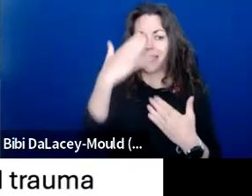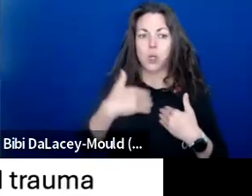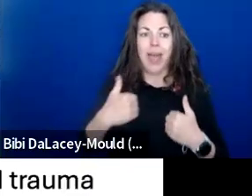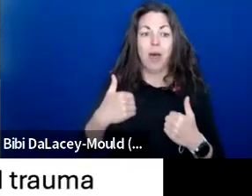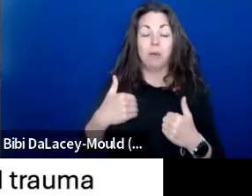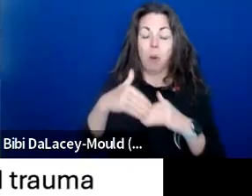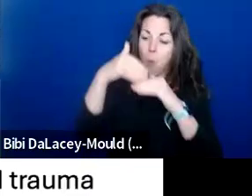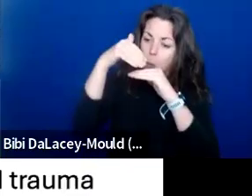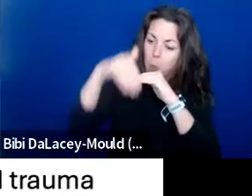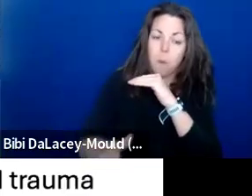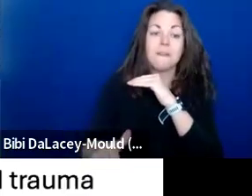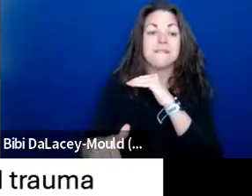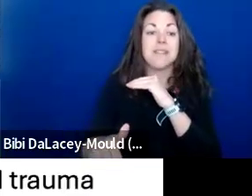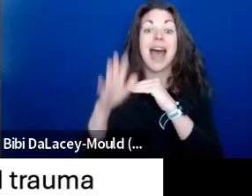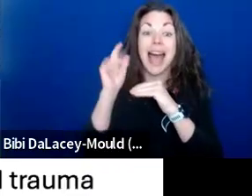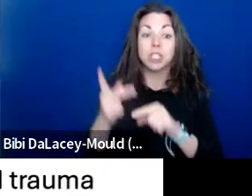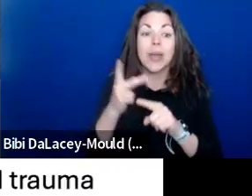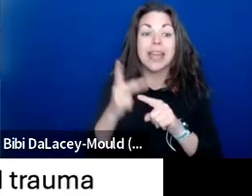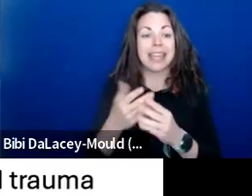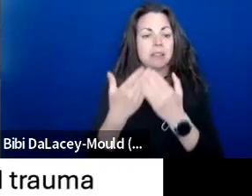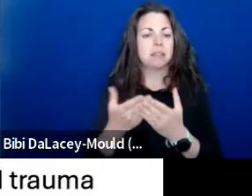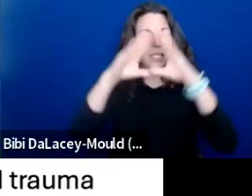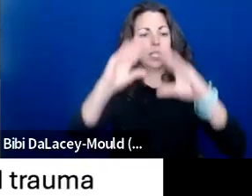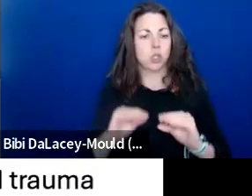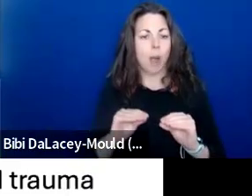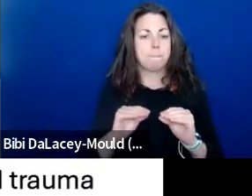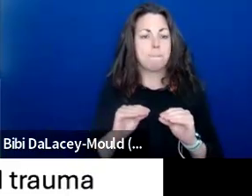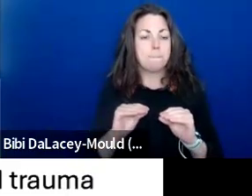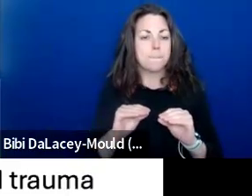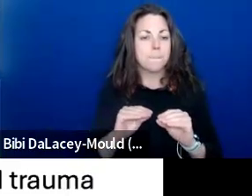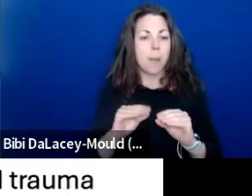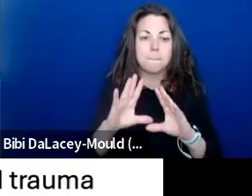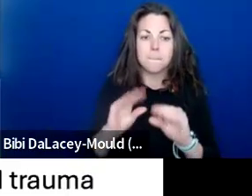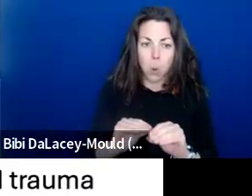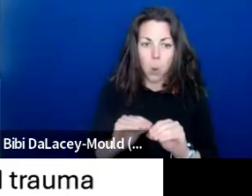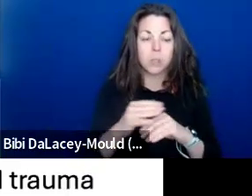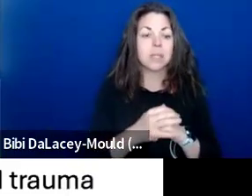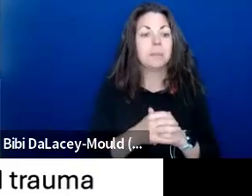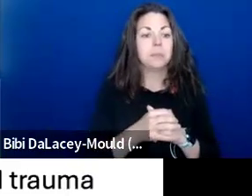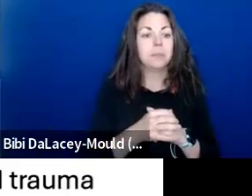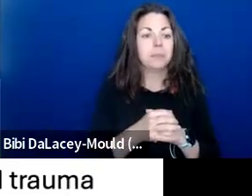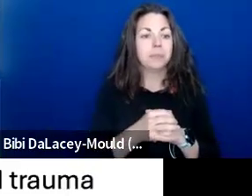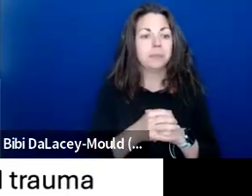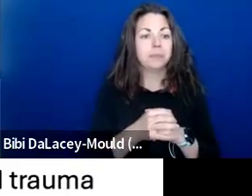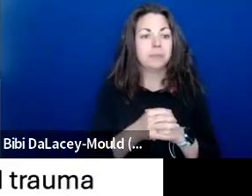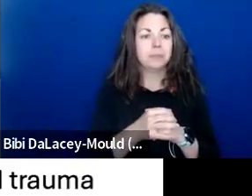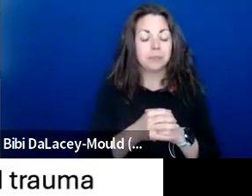declined, and I had to take more time out of university. Although I wasn't really able to get quite to the root of my issues,